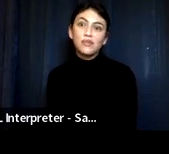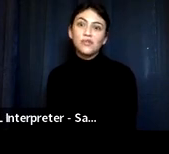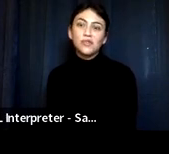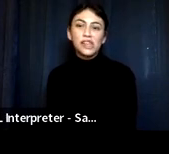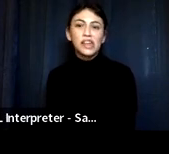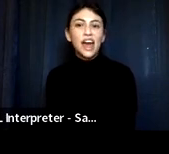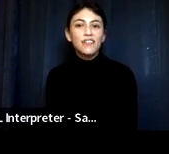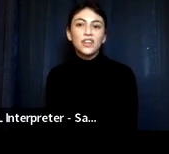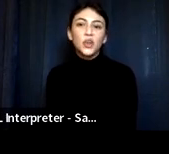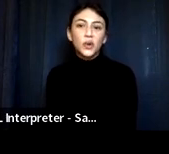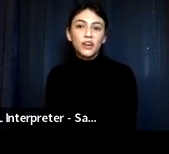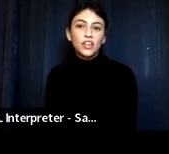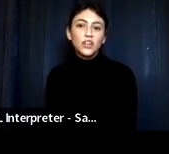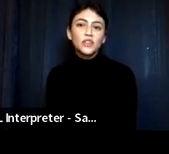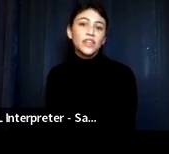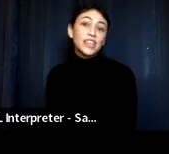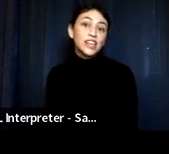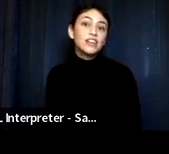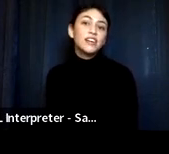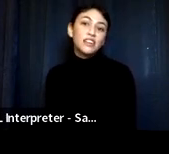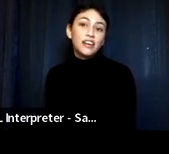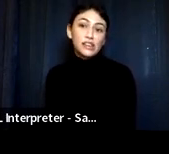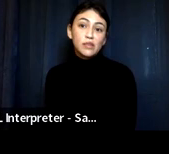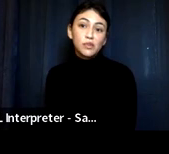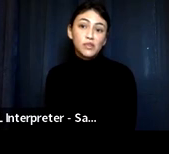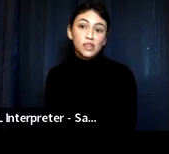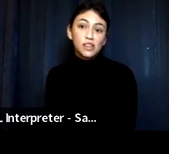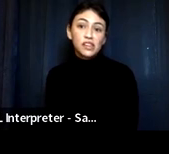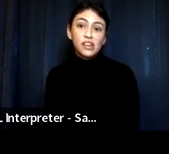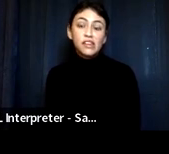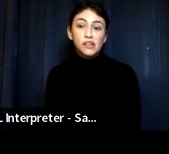disabled students having a lower graduation rate than non-disabled students.